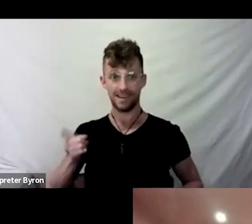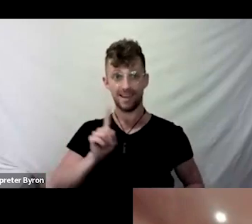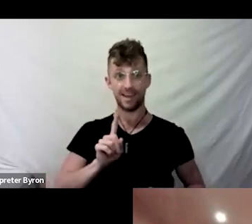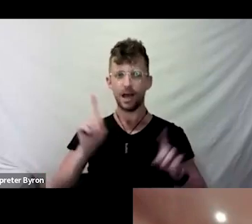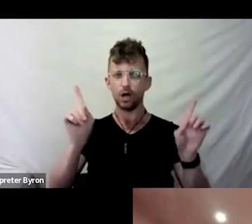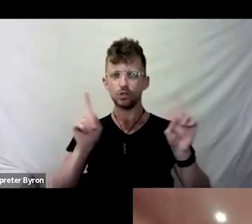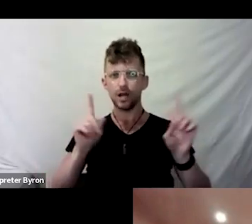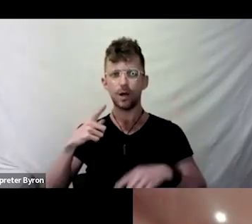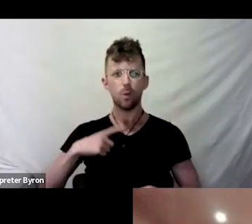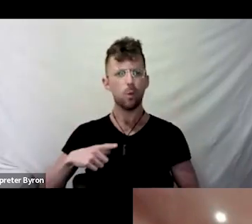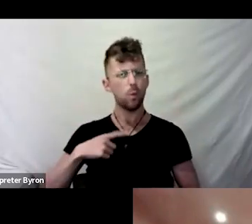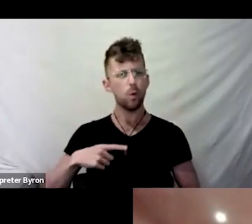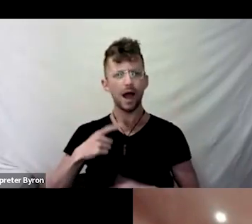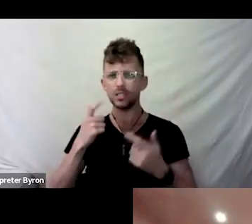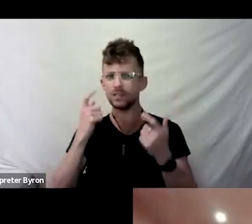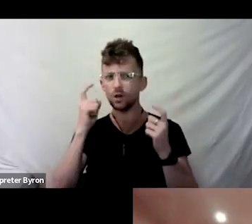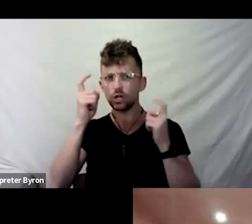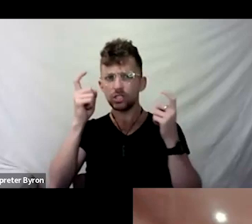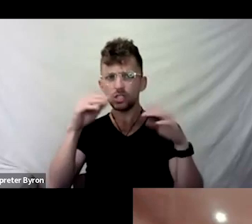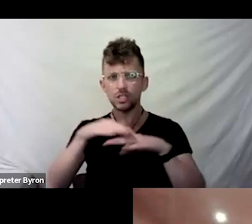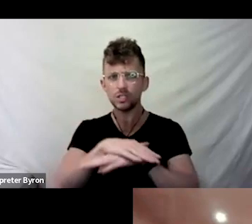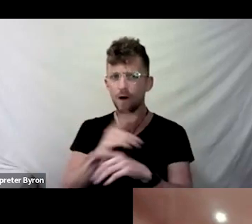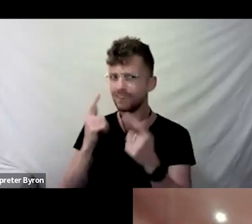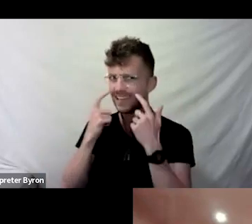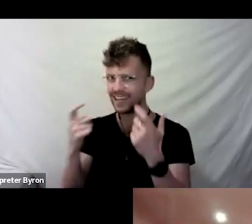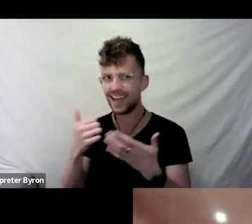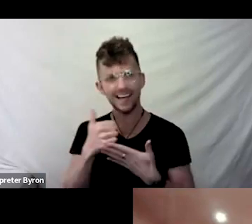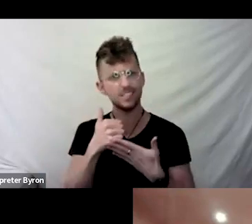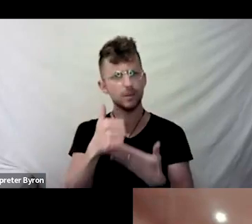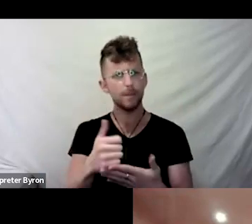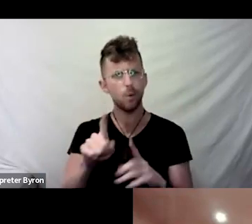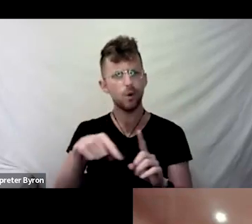and Respite and the confusion and difficulties people are having in that space.